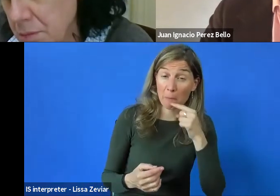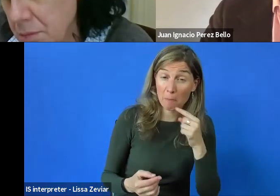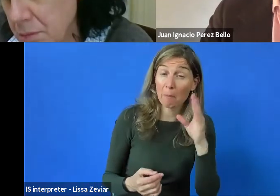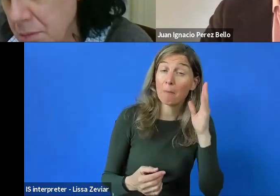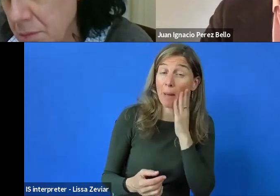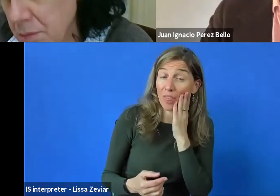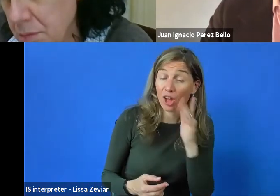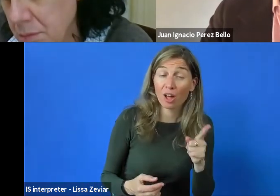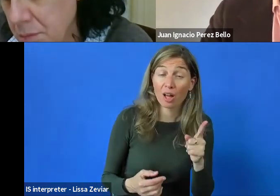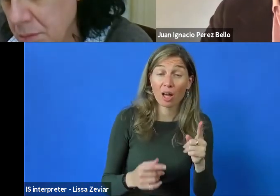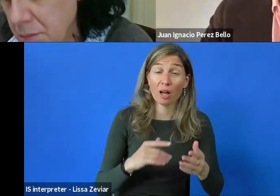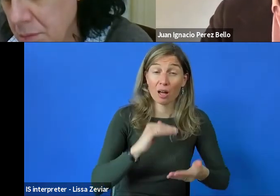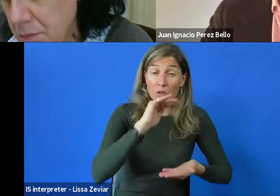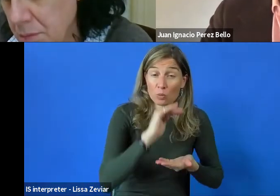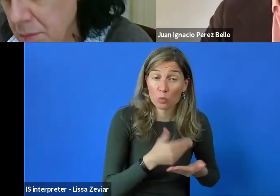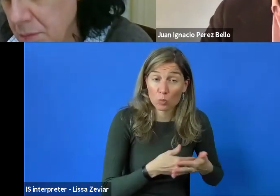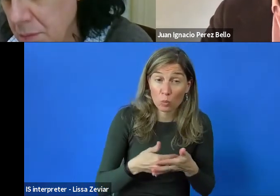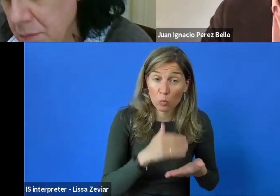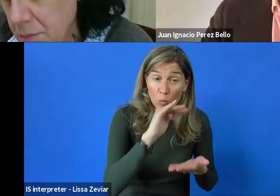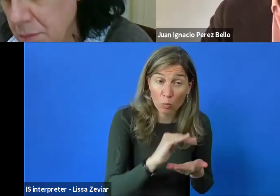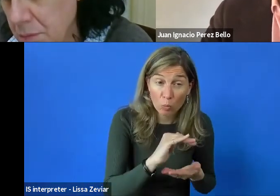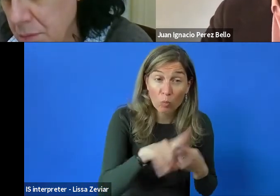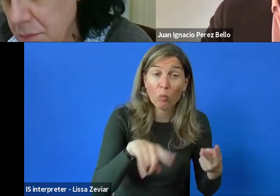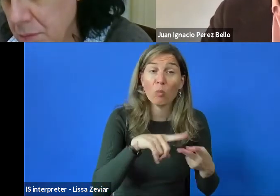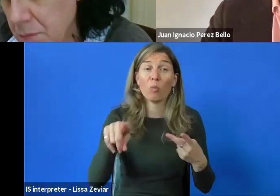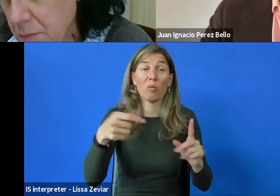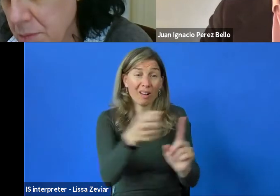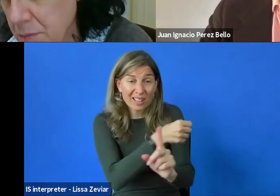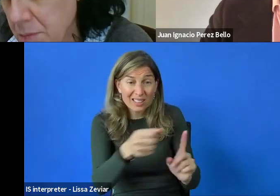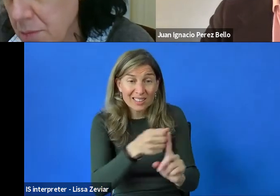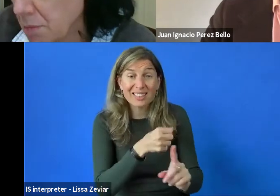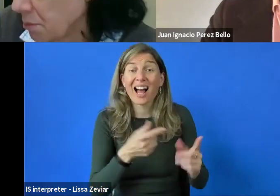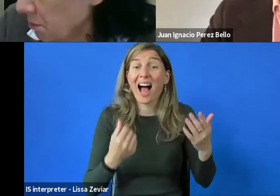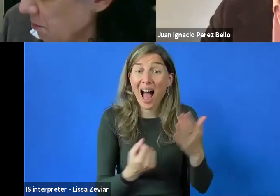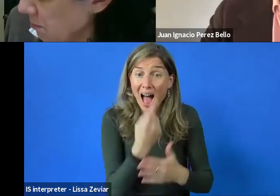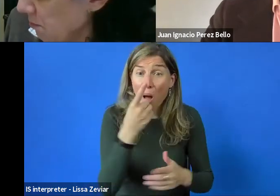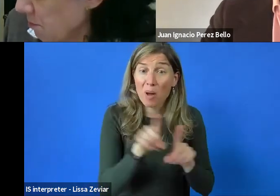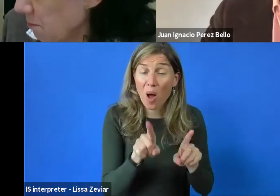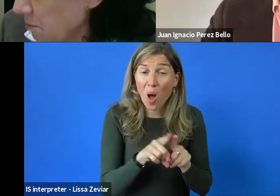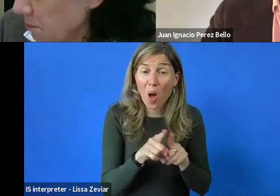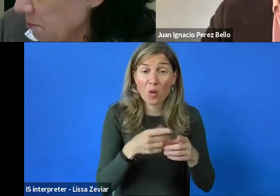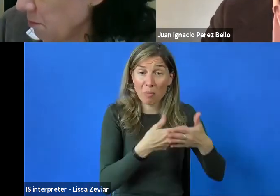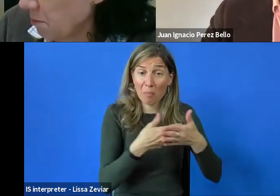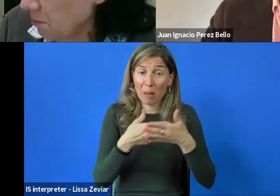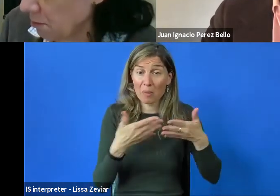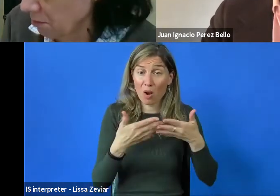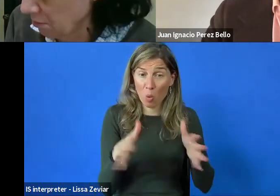and as a consequence of the attack suffered a miscarriage This resulted in her isolation from the community